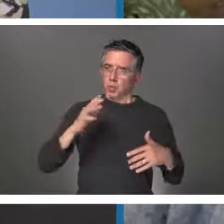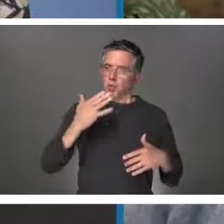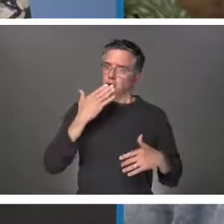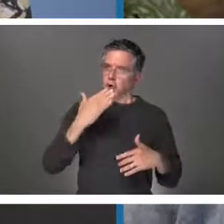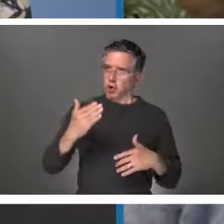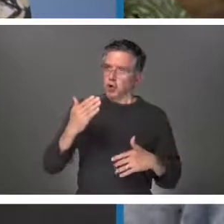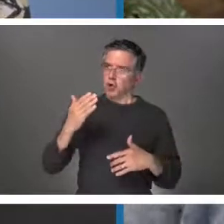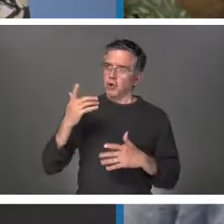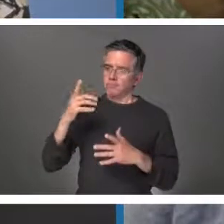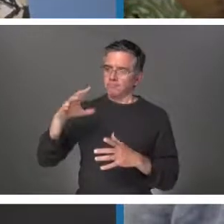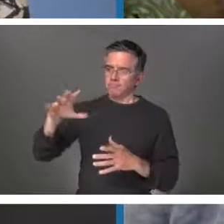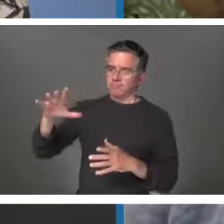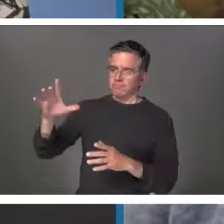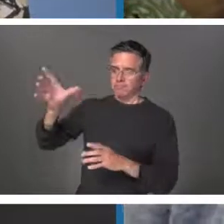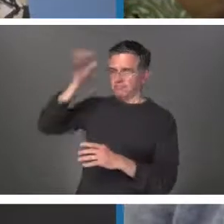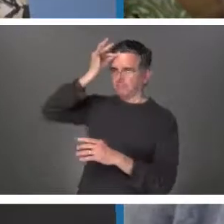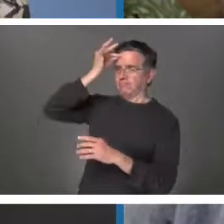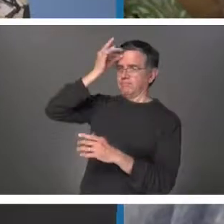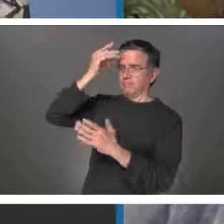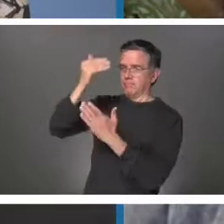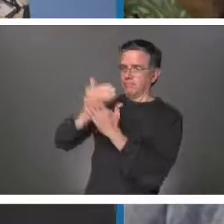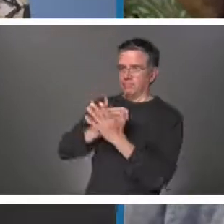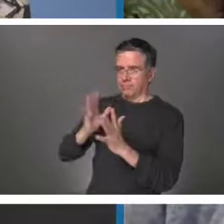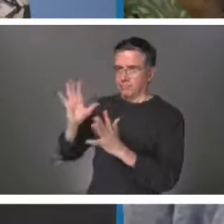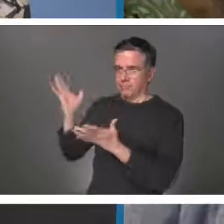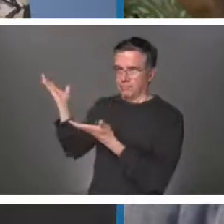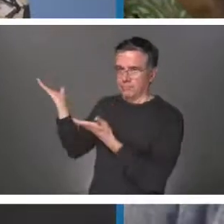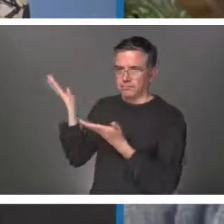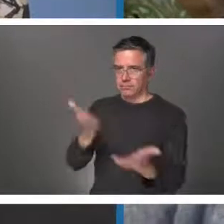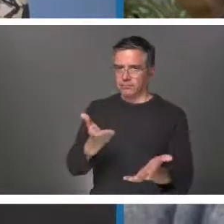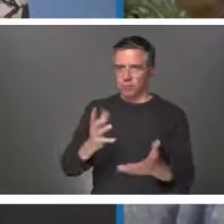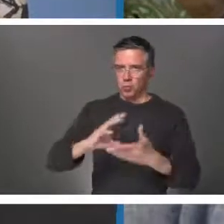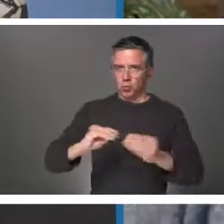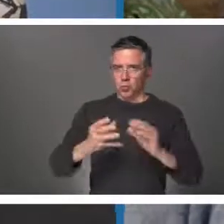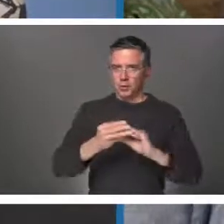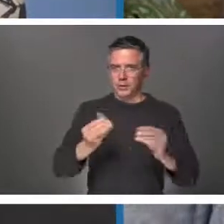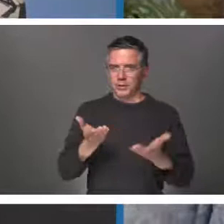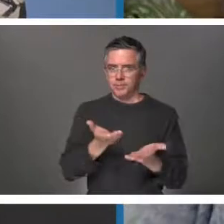family stories or history that hopefully can apply